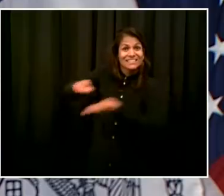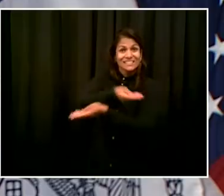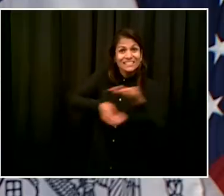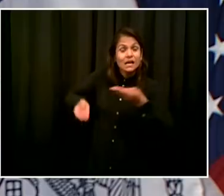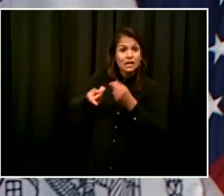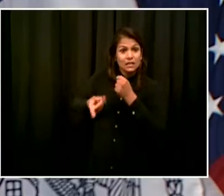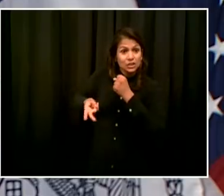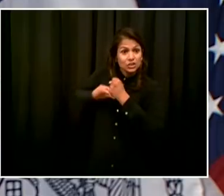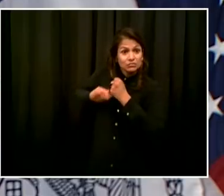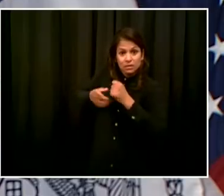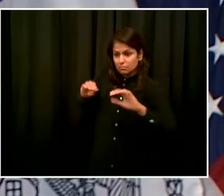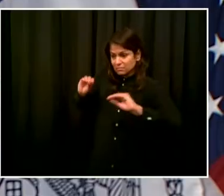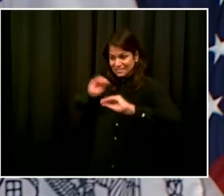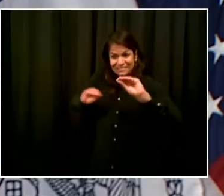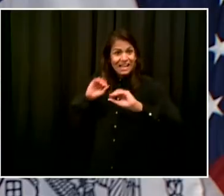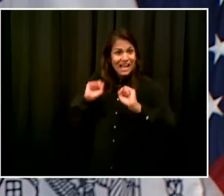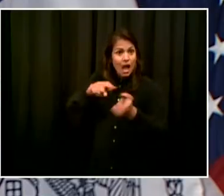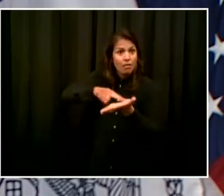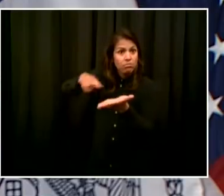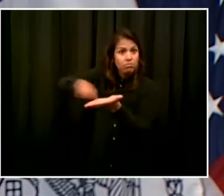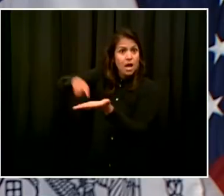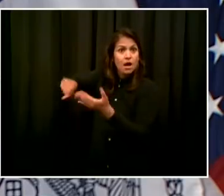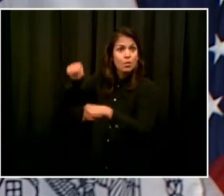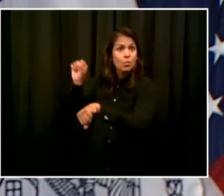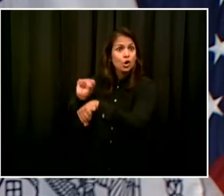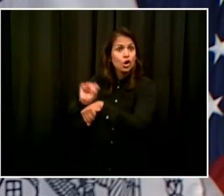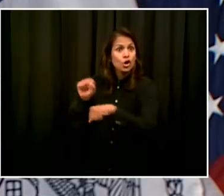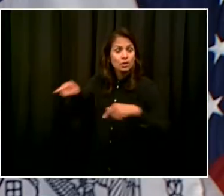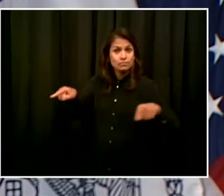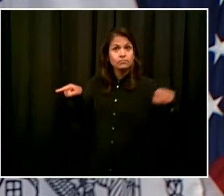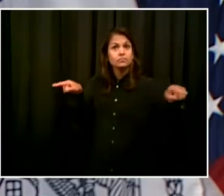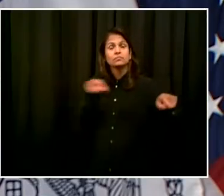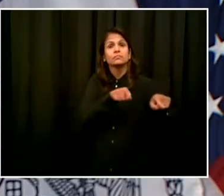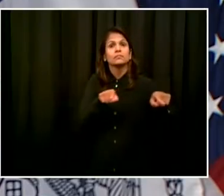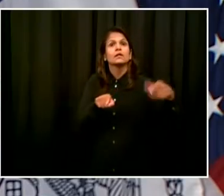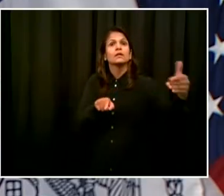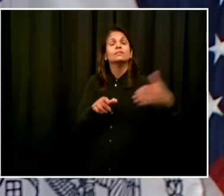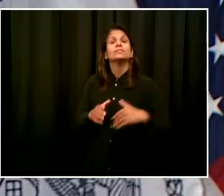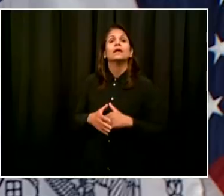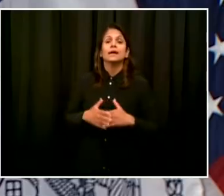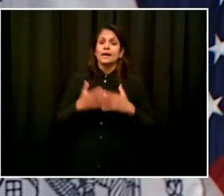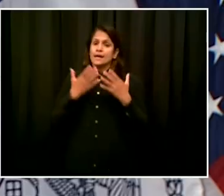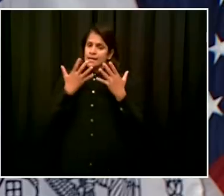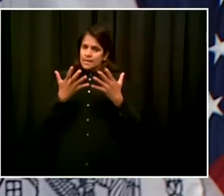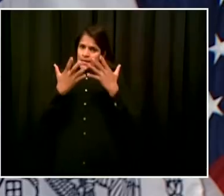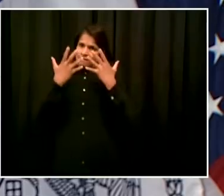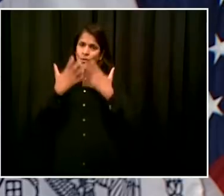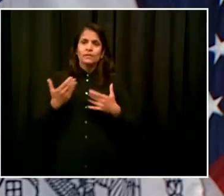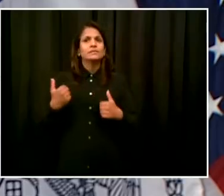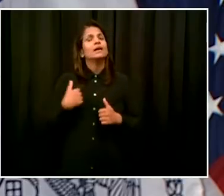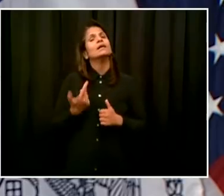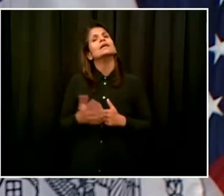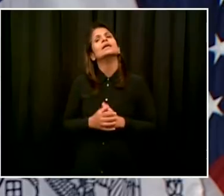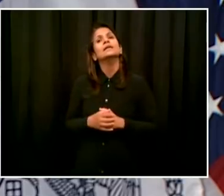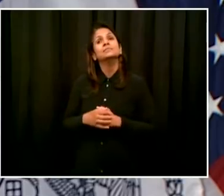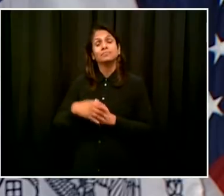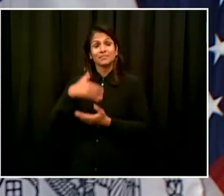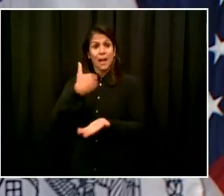NEGOTIATION TAICTC? LIKE I SAID, JULIAN, UNFORTUNATELY LAYOFF NOTICES ARE READY TO BE